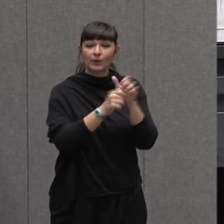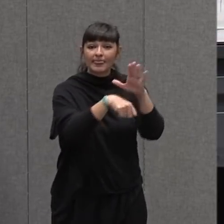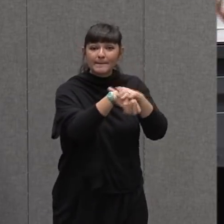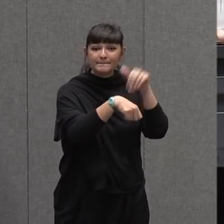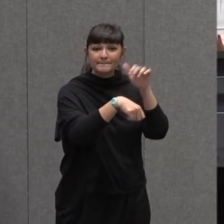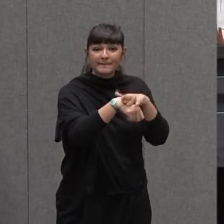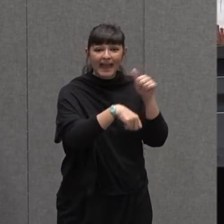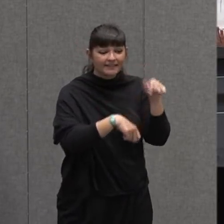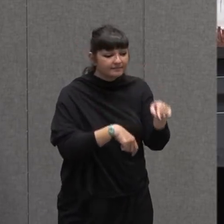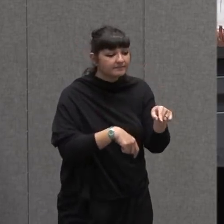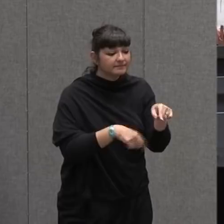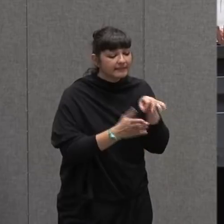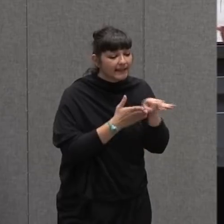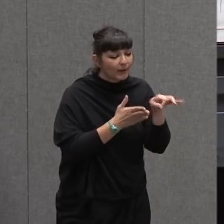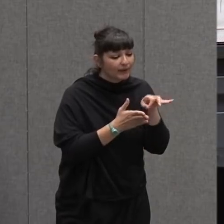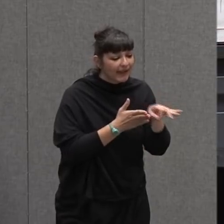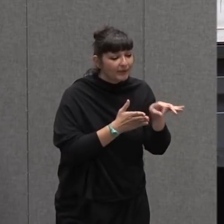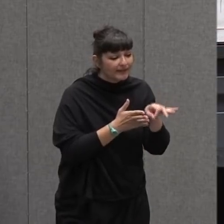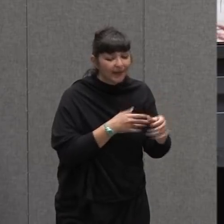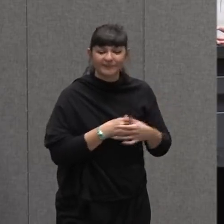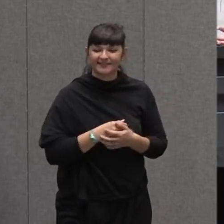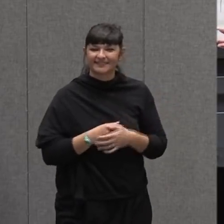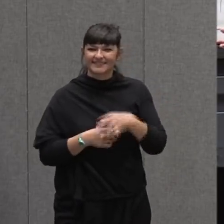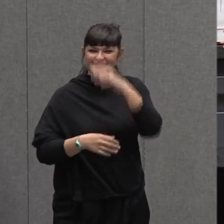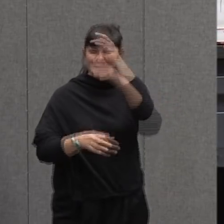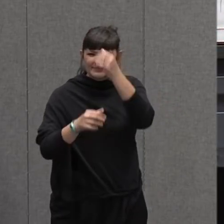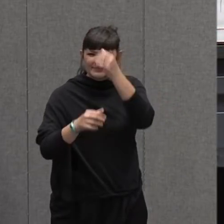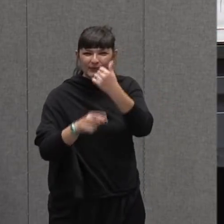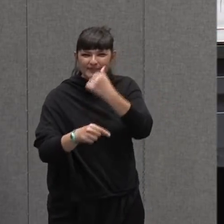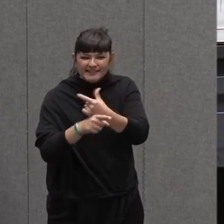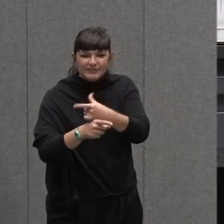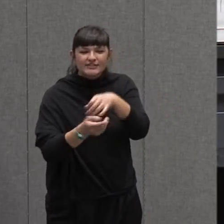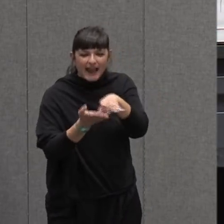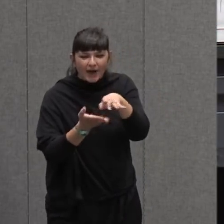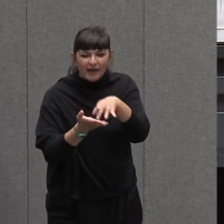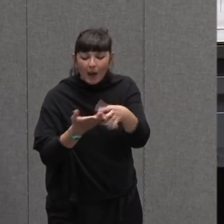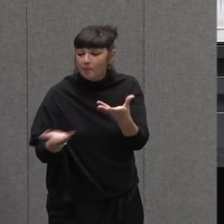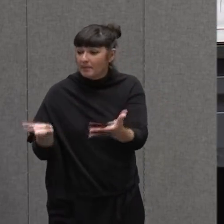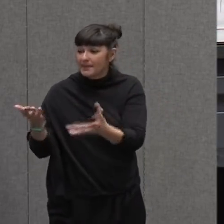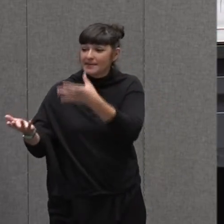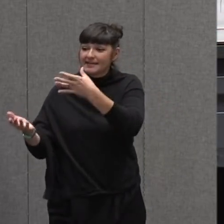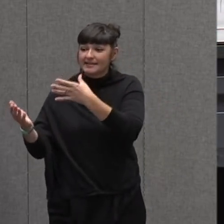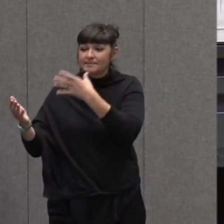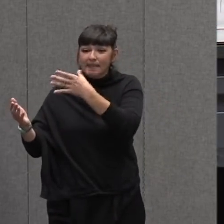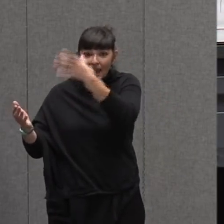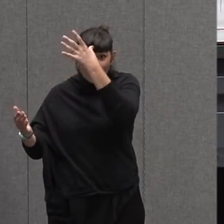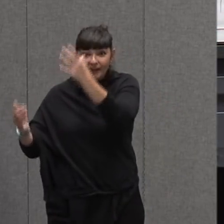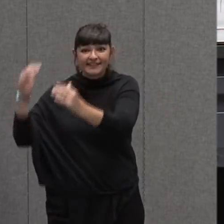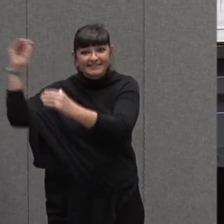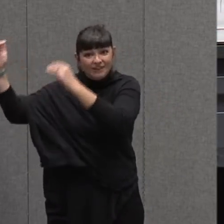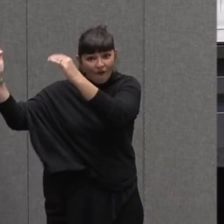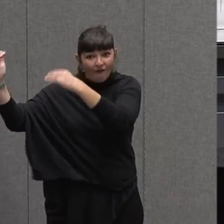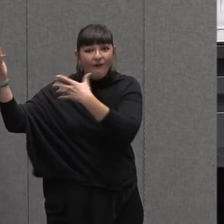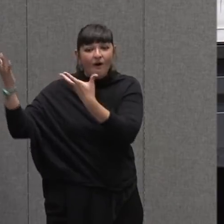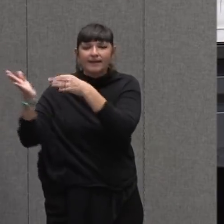or just counting on your own. We're gonna also do some movements with with you as we count along so that we can kind of get